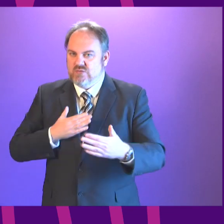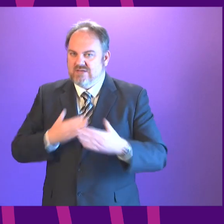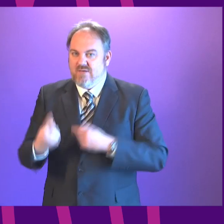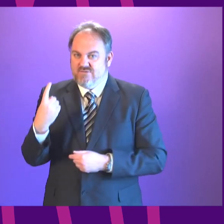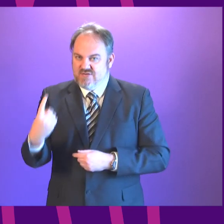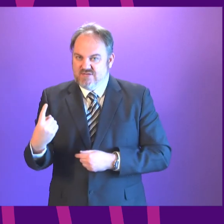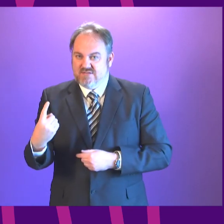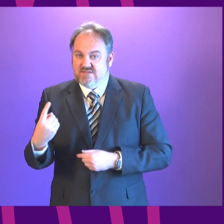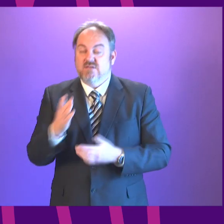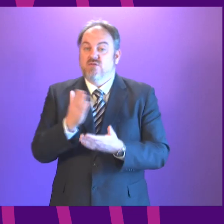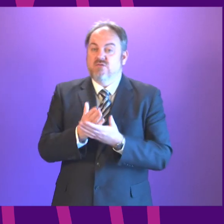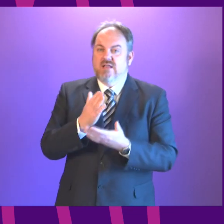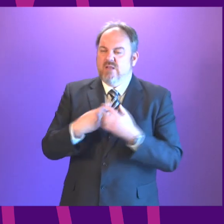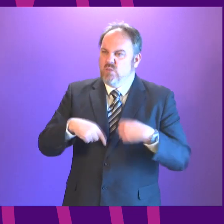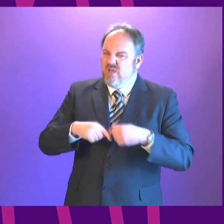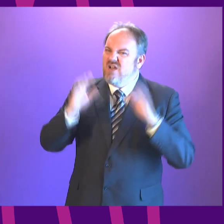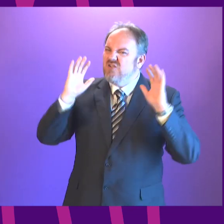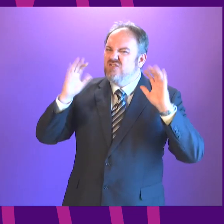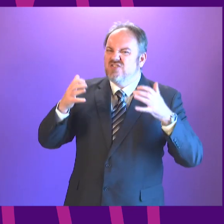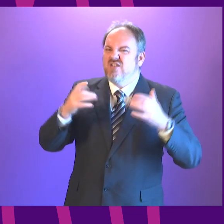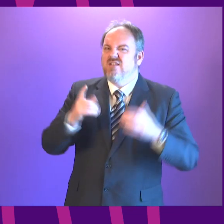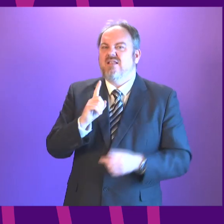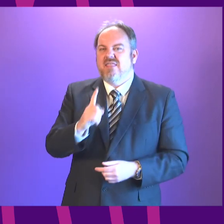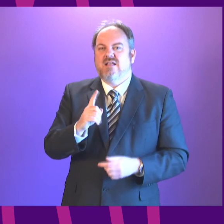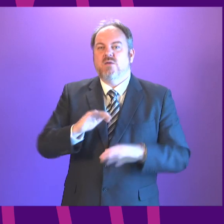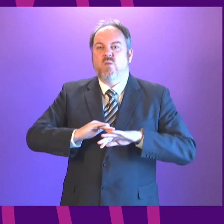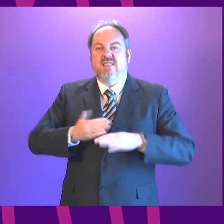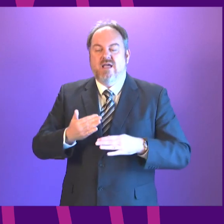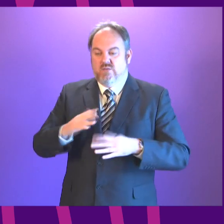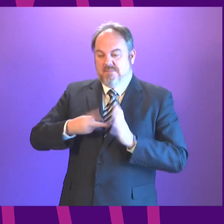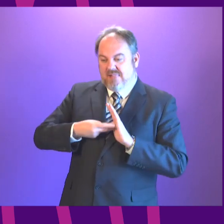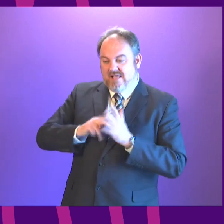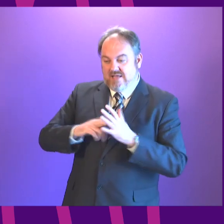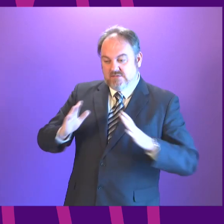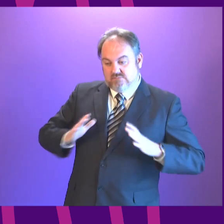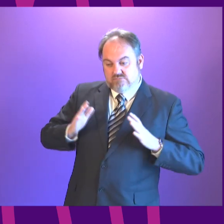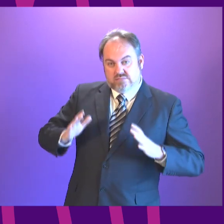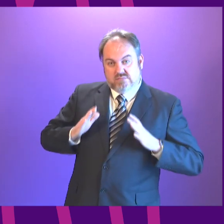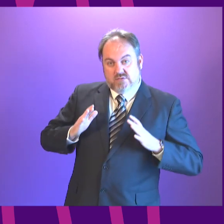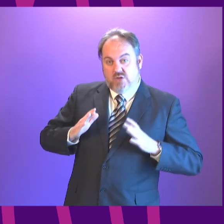We have a real concern that, without significant counter-measures, we could be facing another